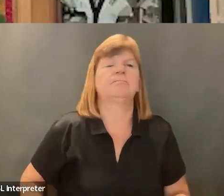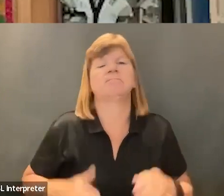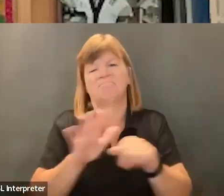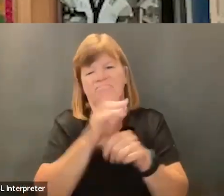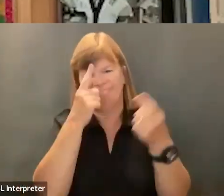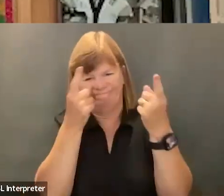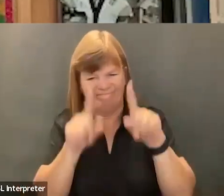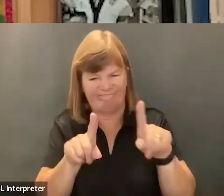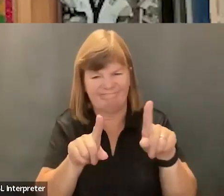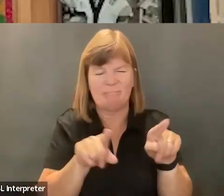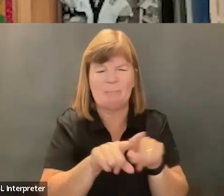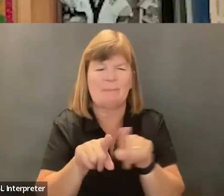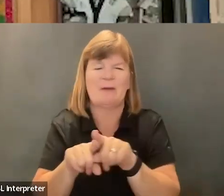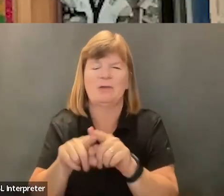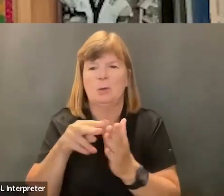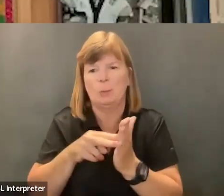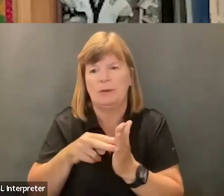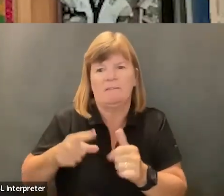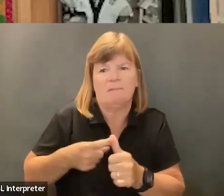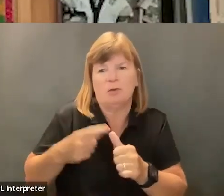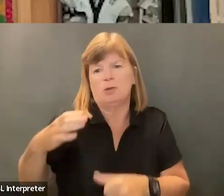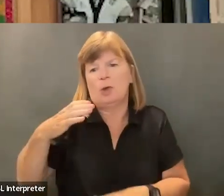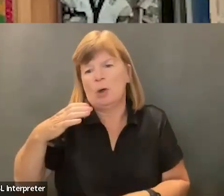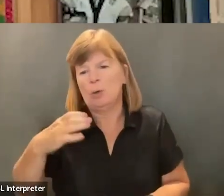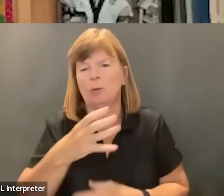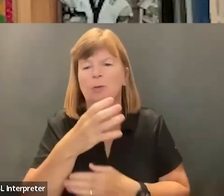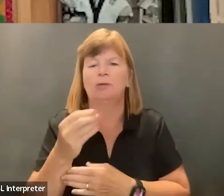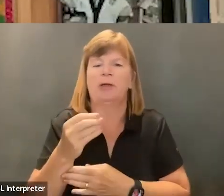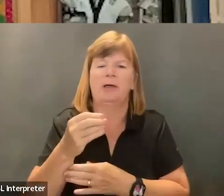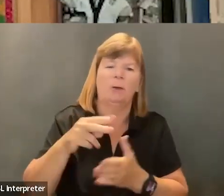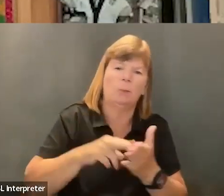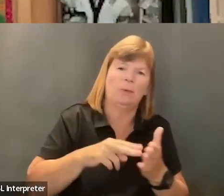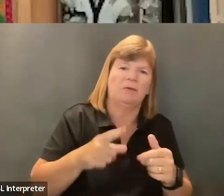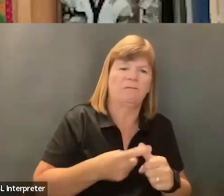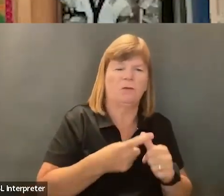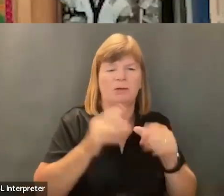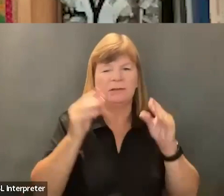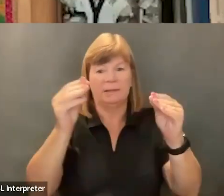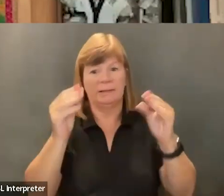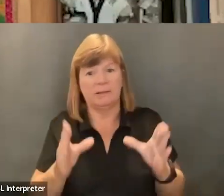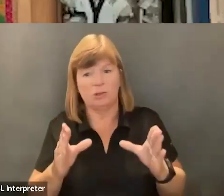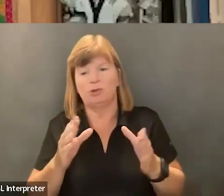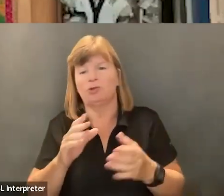reading first coach and a reading first teacher of the in the academies in two different states